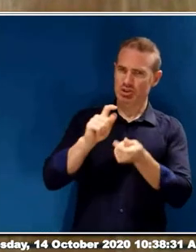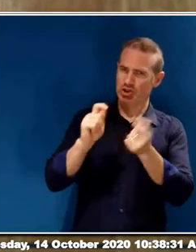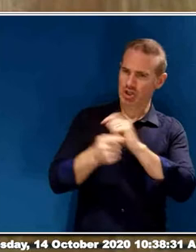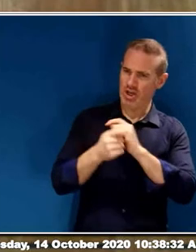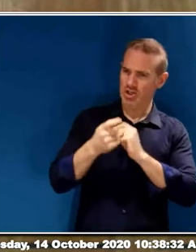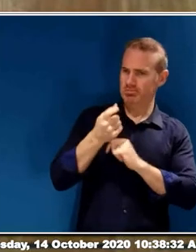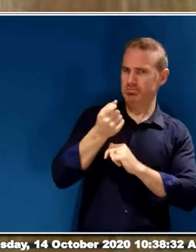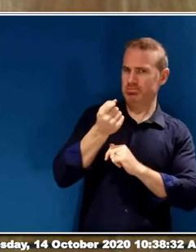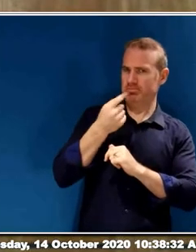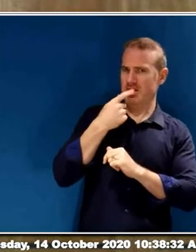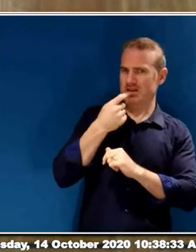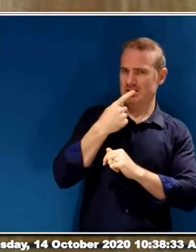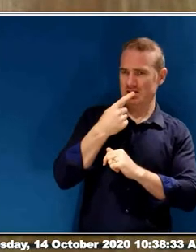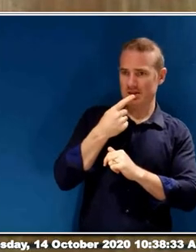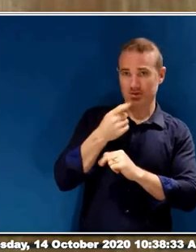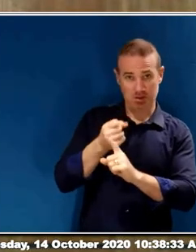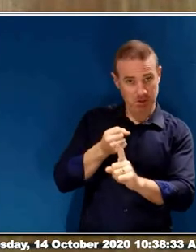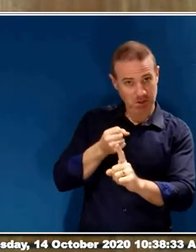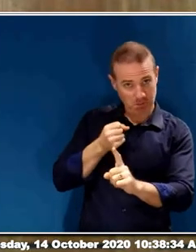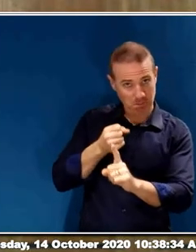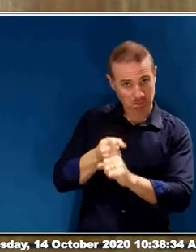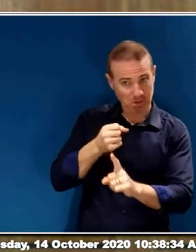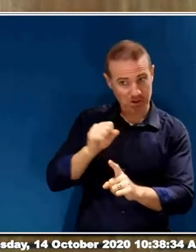on his behaviour in that time, if any?